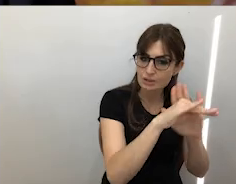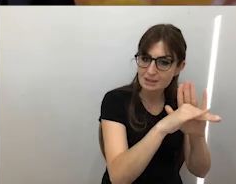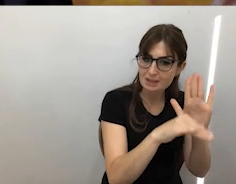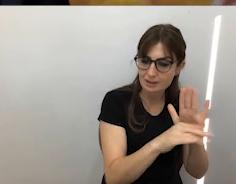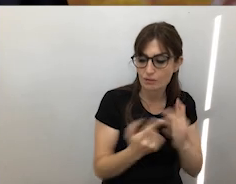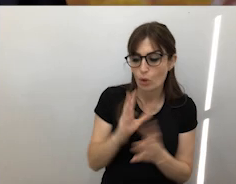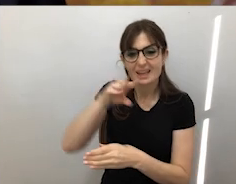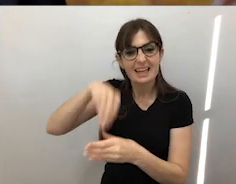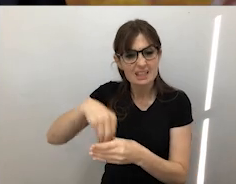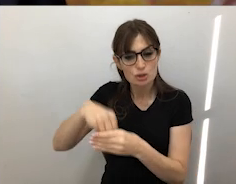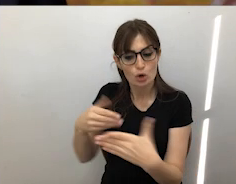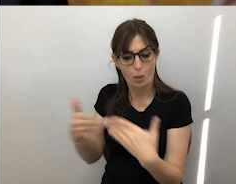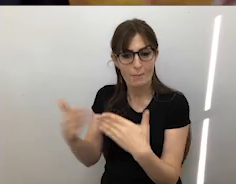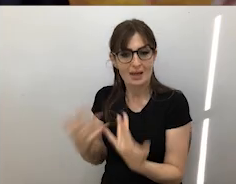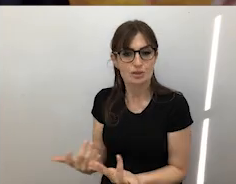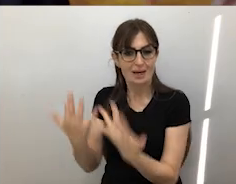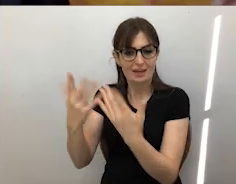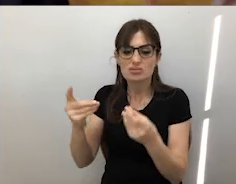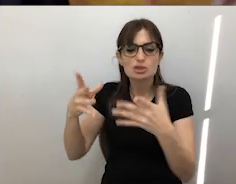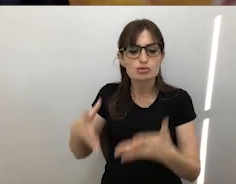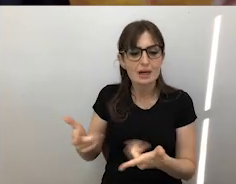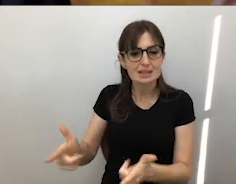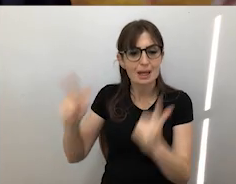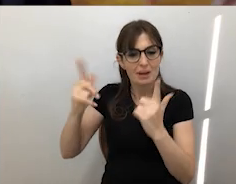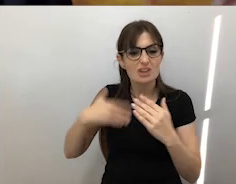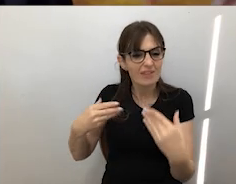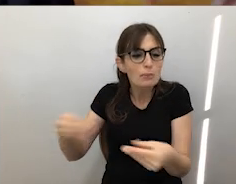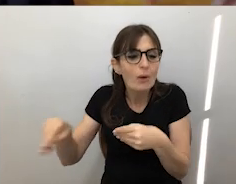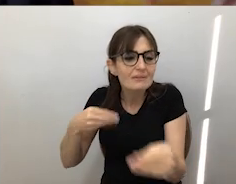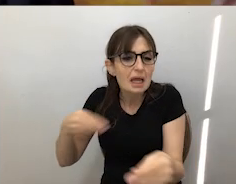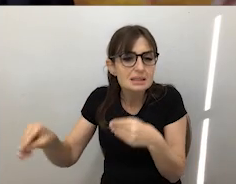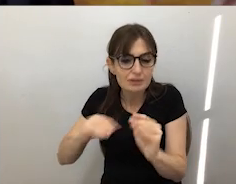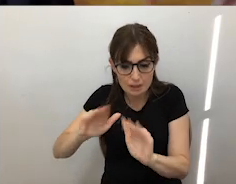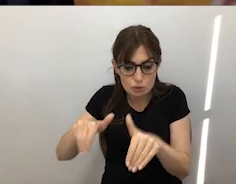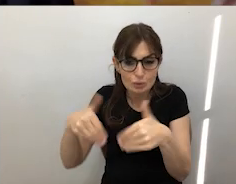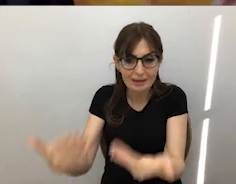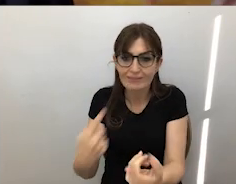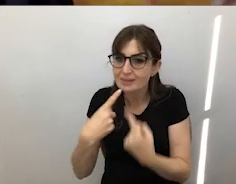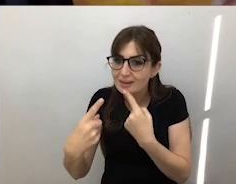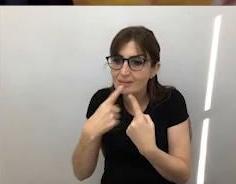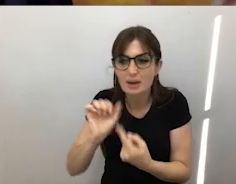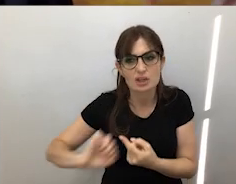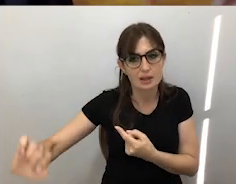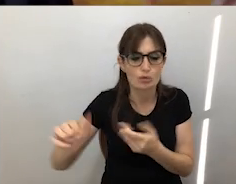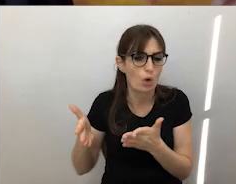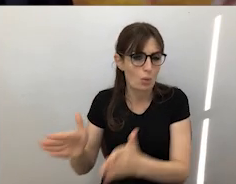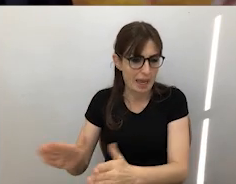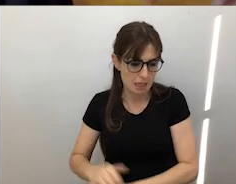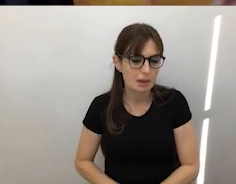In the internal management accounts, the directors and management have the flexibility to provide the information in the format they want,